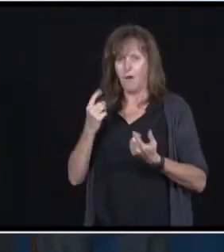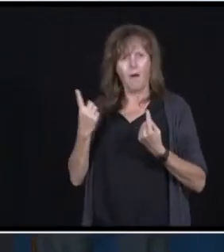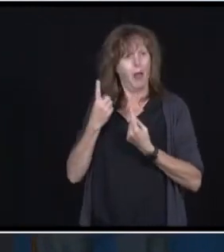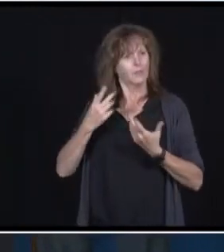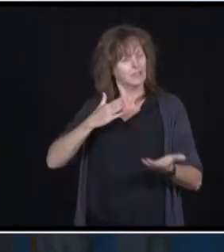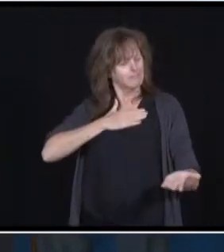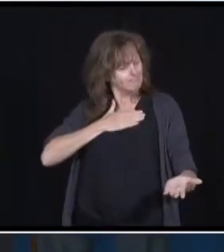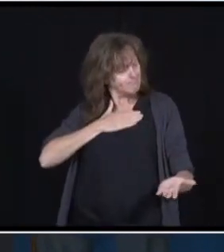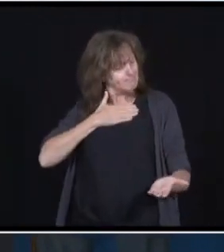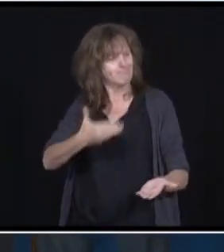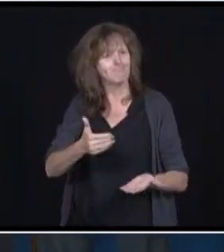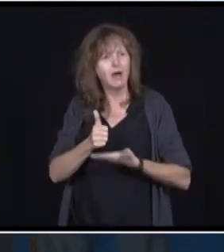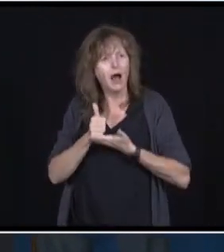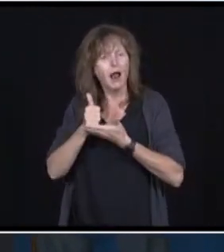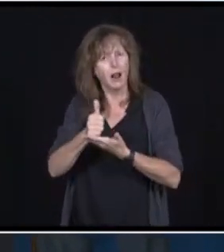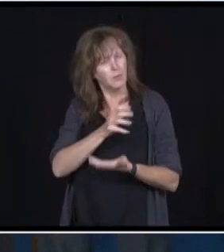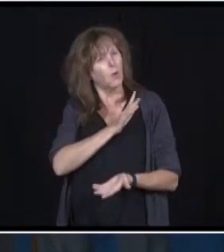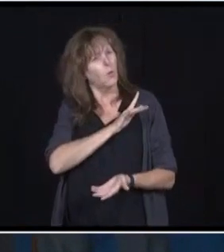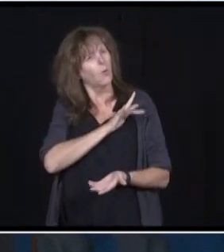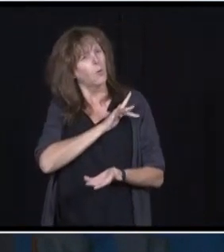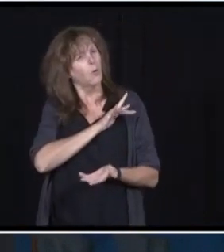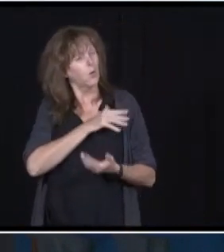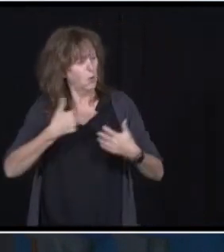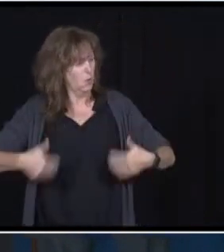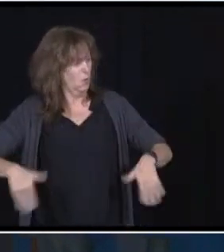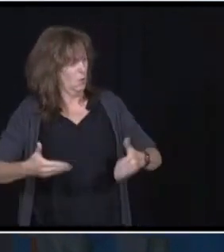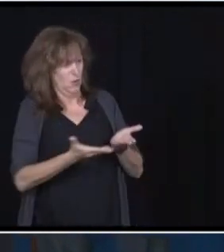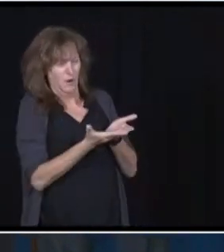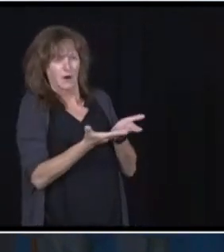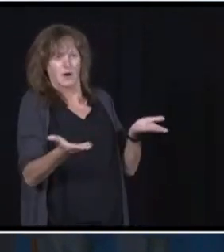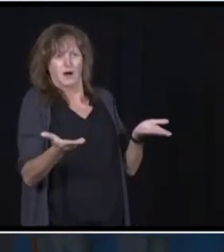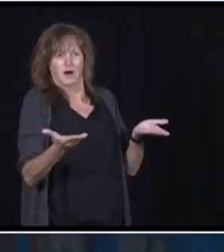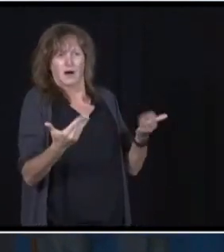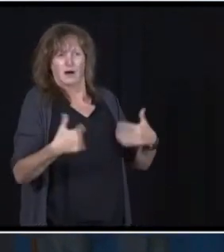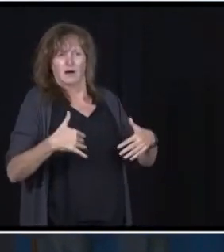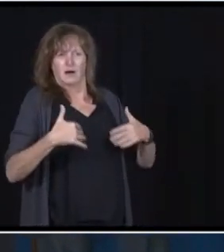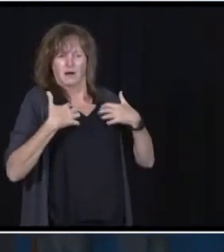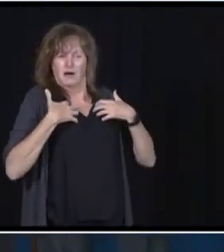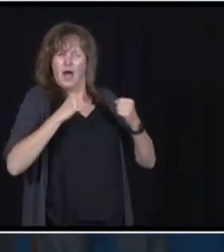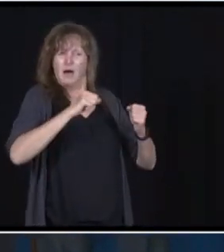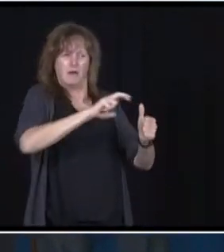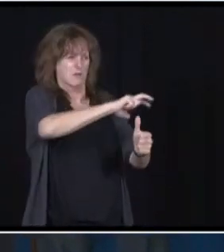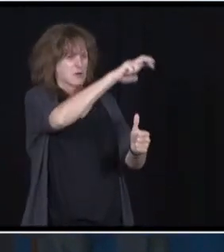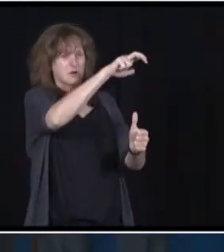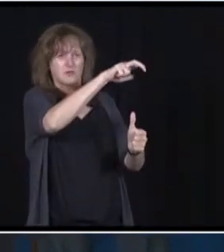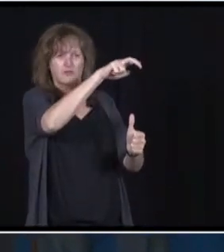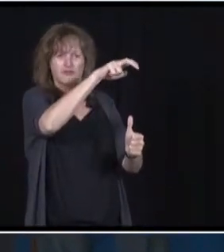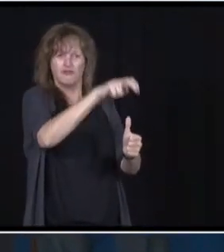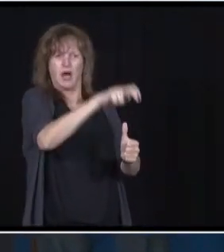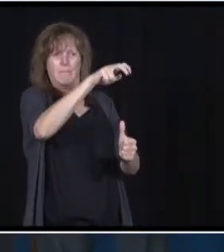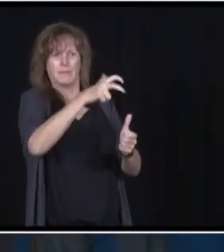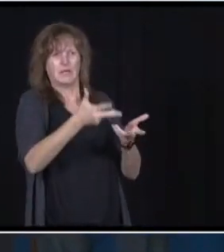That is the true Ontario spirit, my friends. Always ready to help. And I have to tell you that my fight -- our firefighters